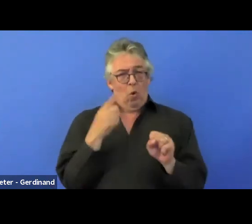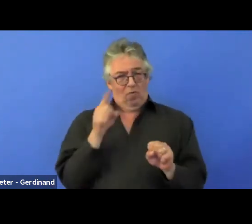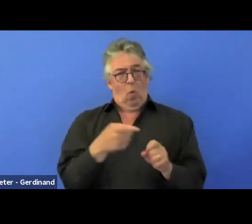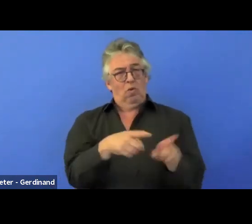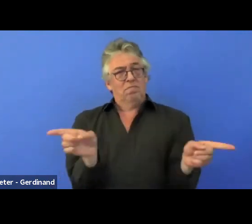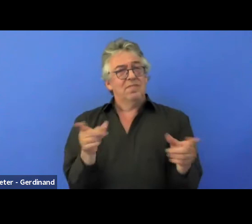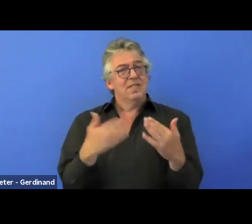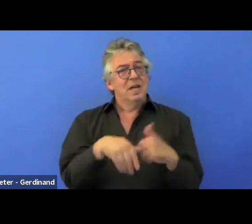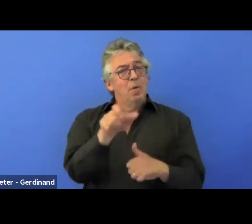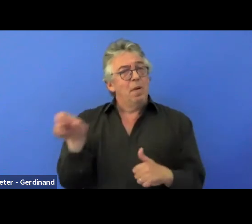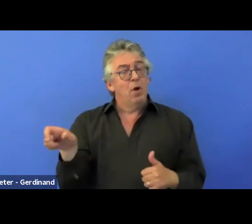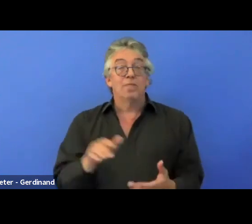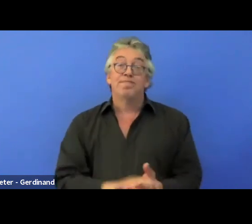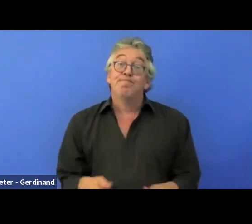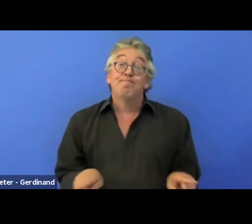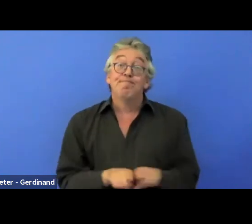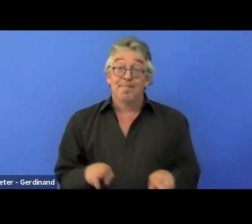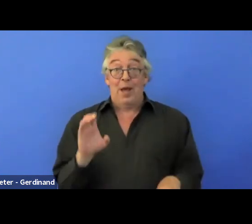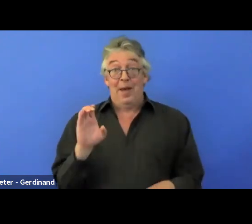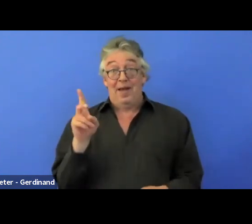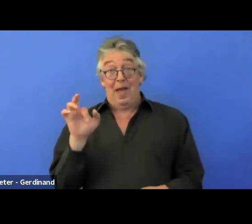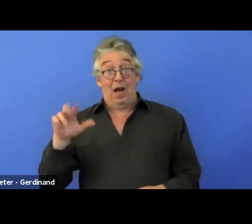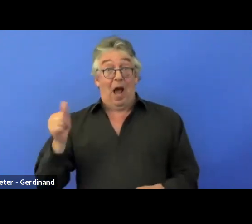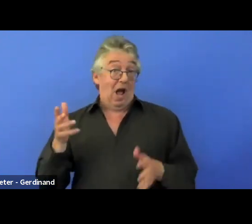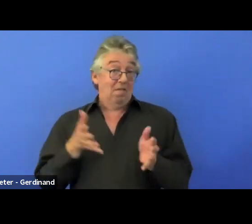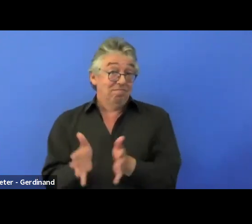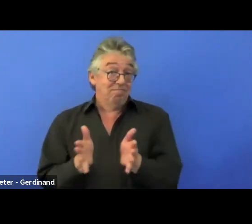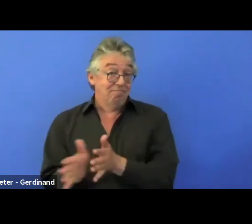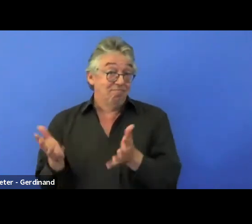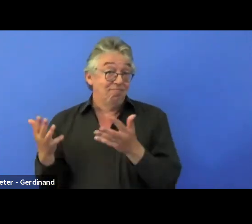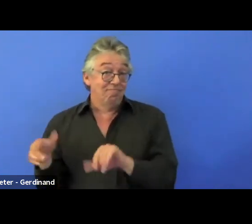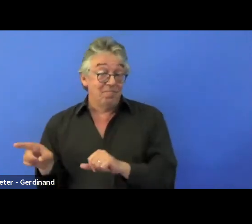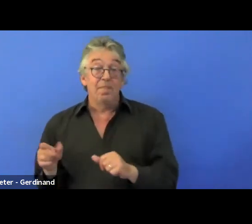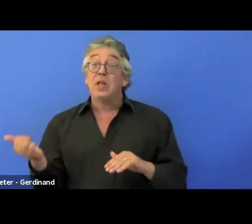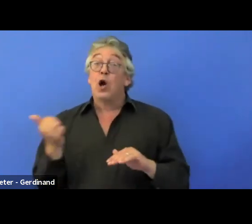As Chiara explained, standards are used to harmonize